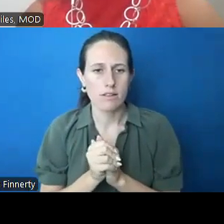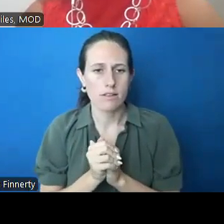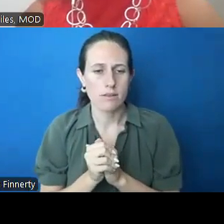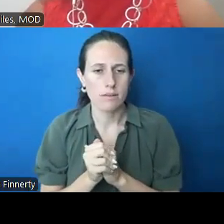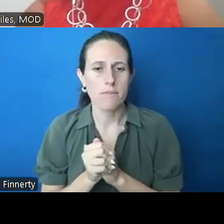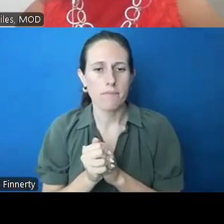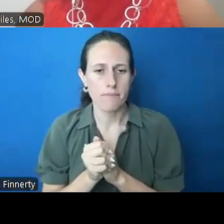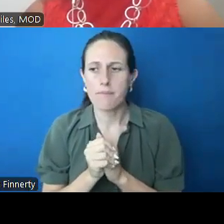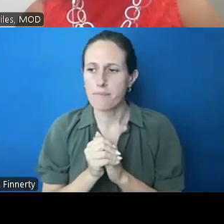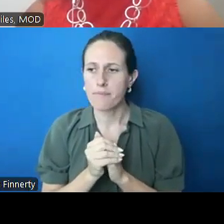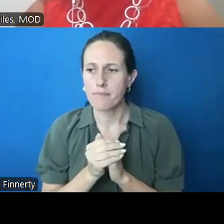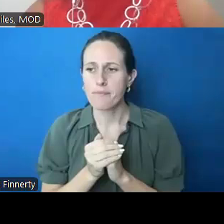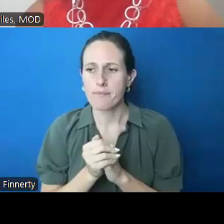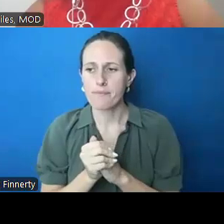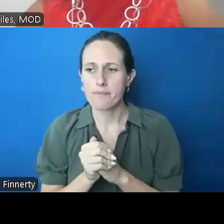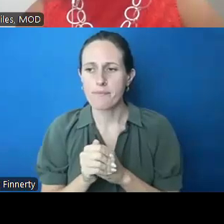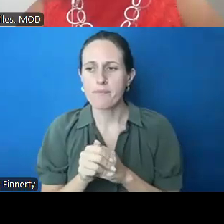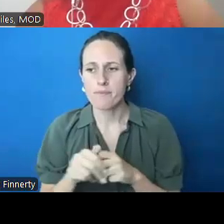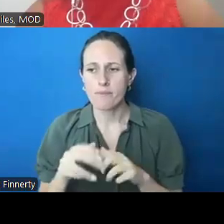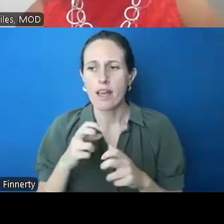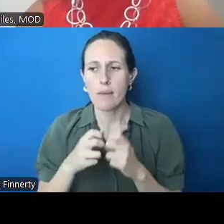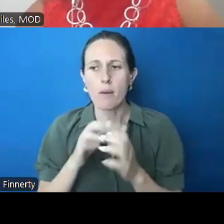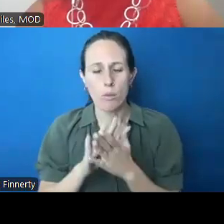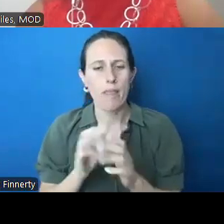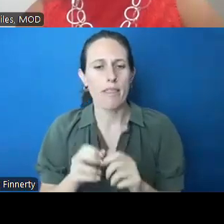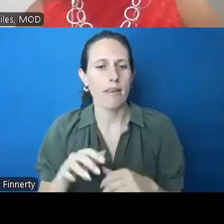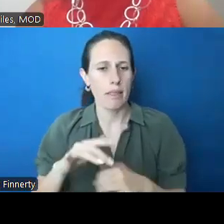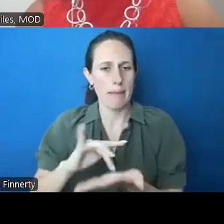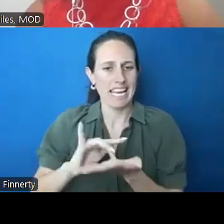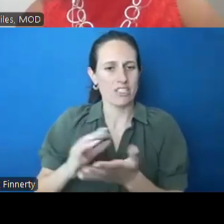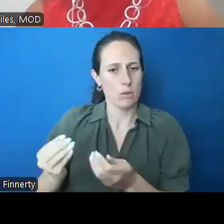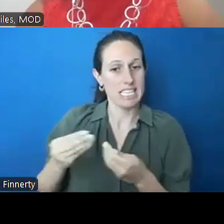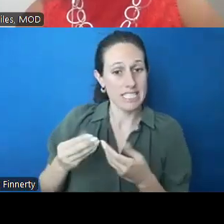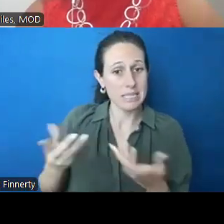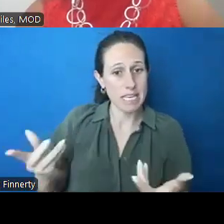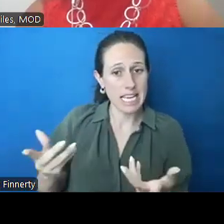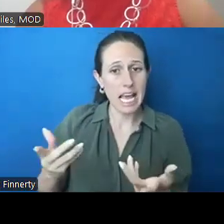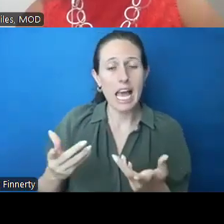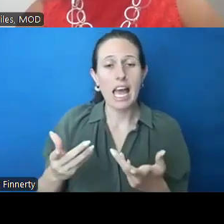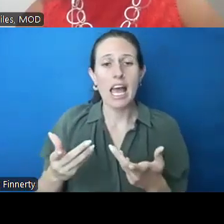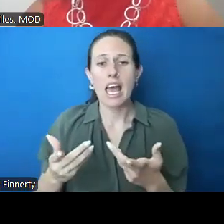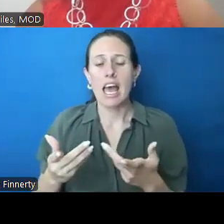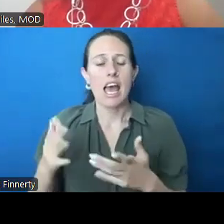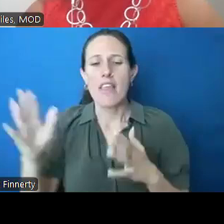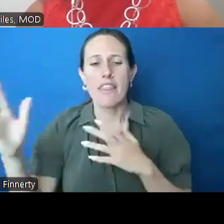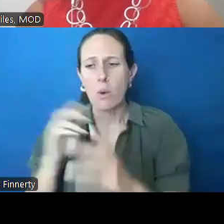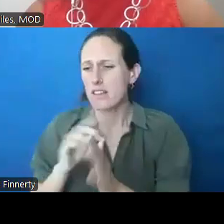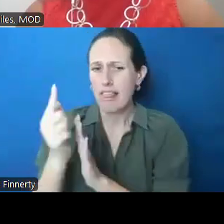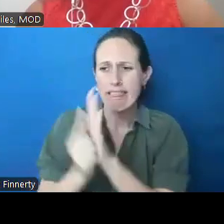medication that was given to me, I ended up charges of not guilty but I